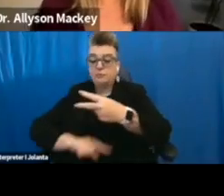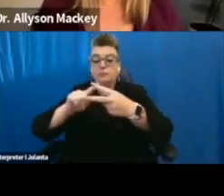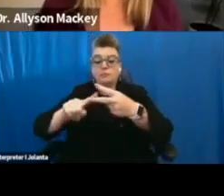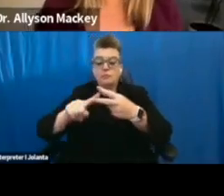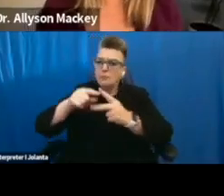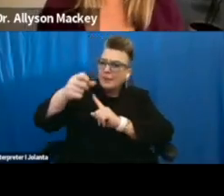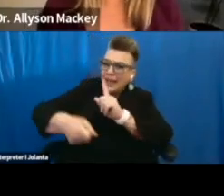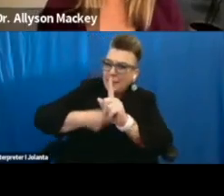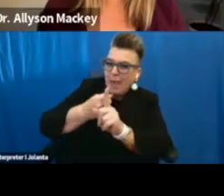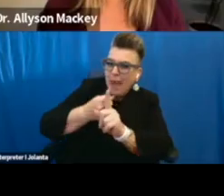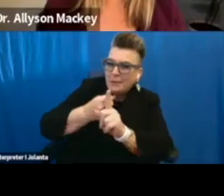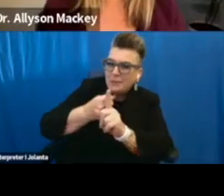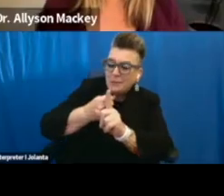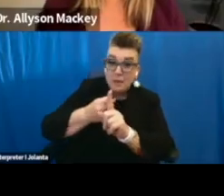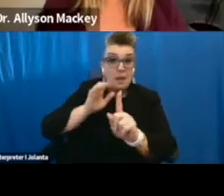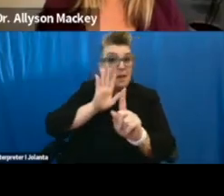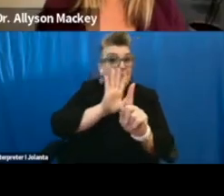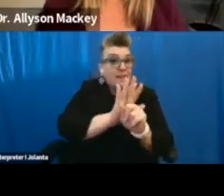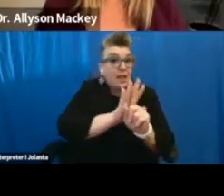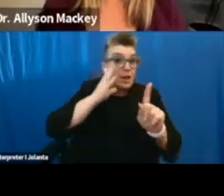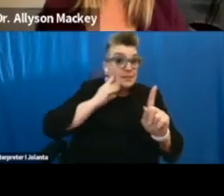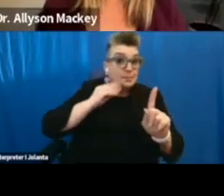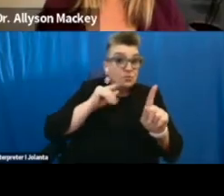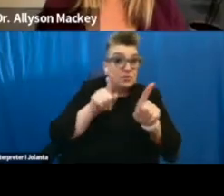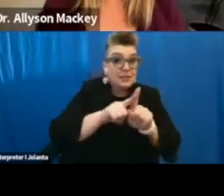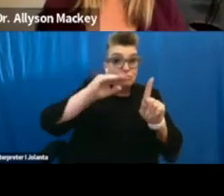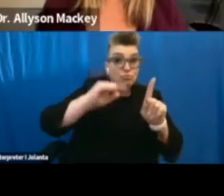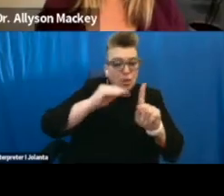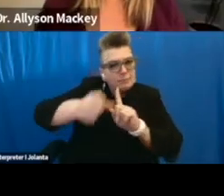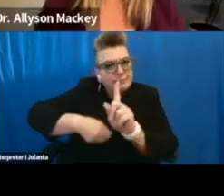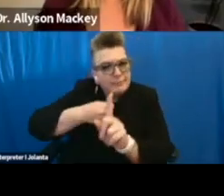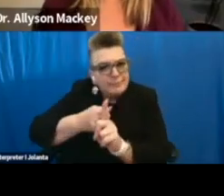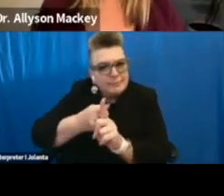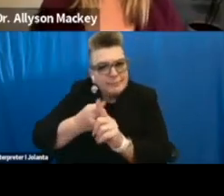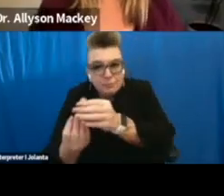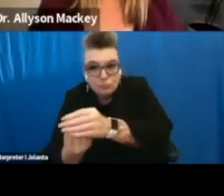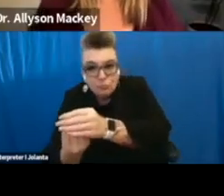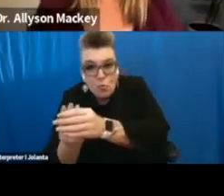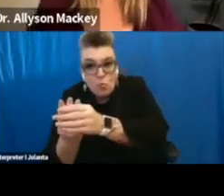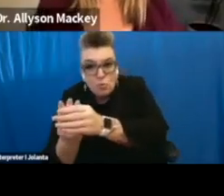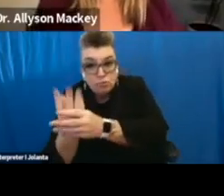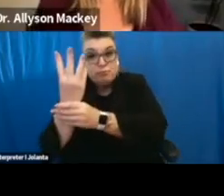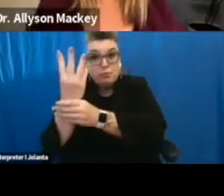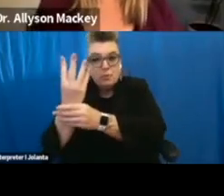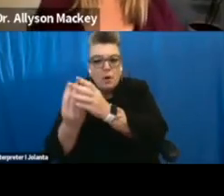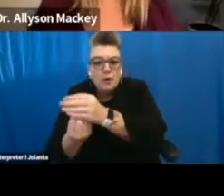maturation how children's experience impact